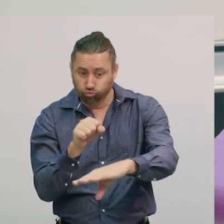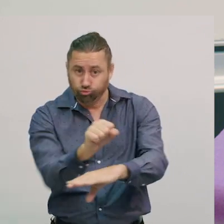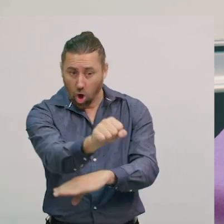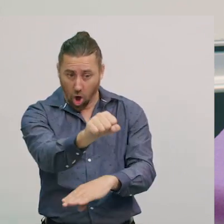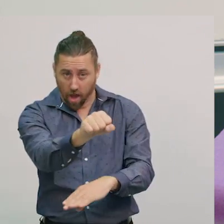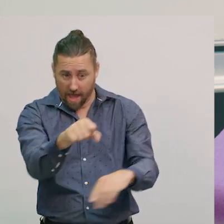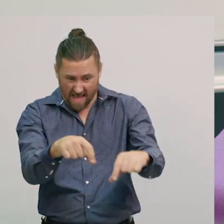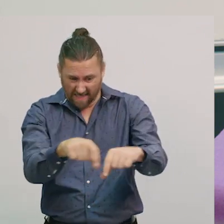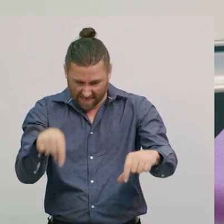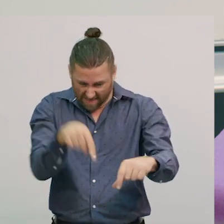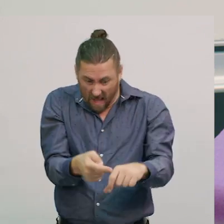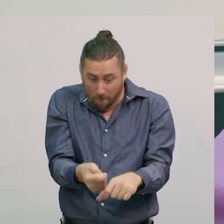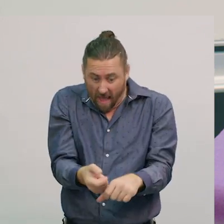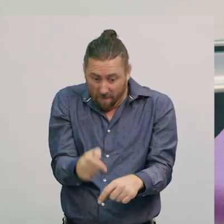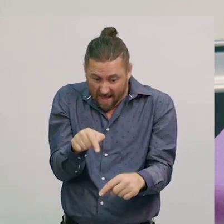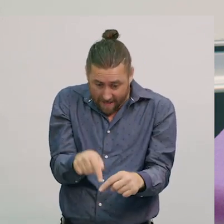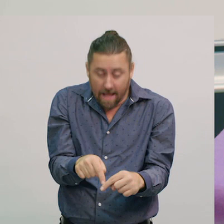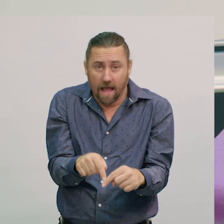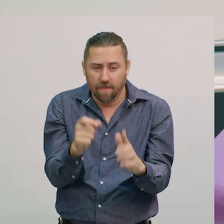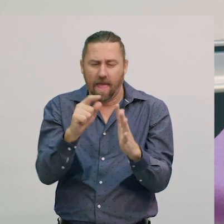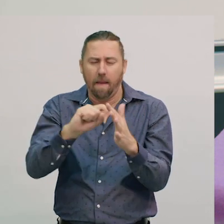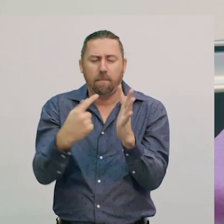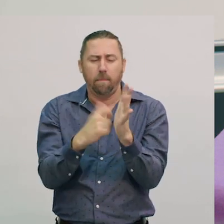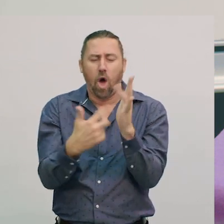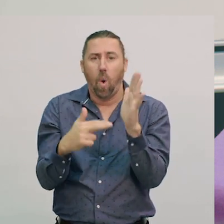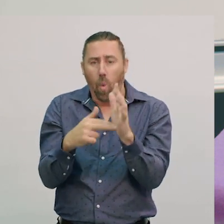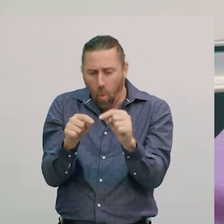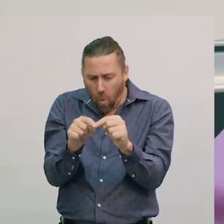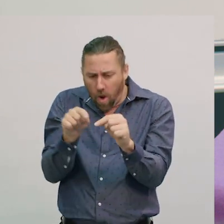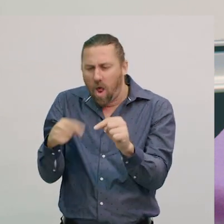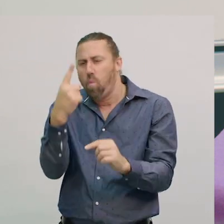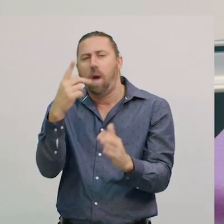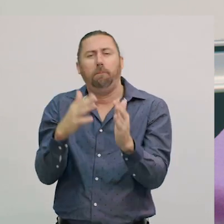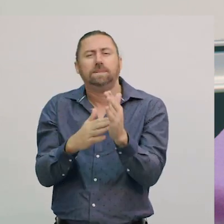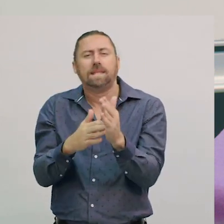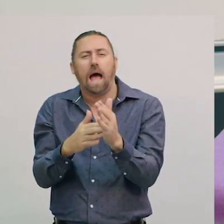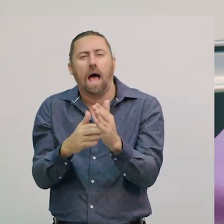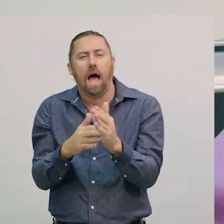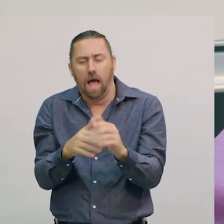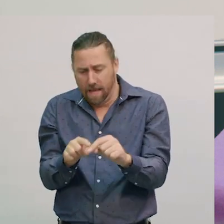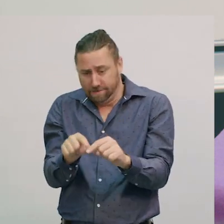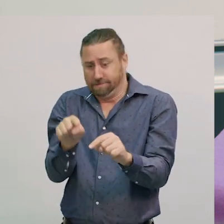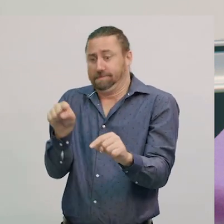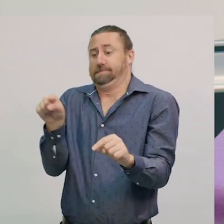and then, place the peppercorn representing the Moon 1m away, by taking one big step,